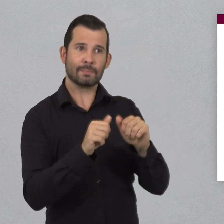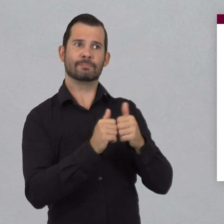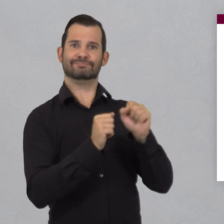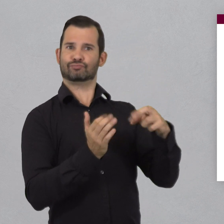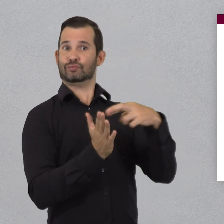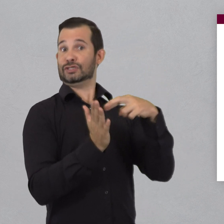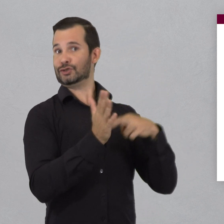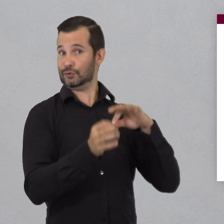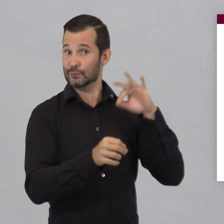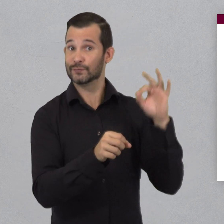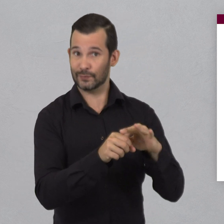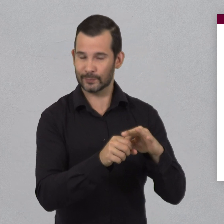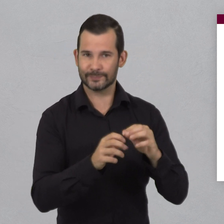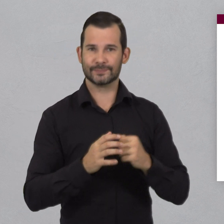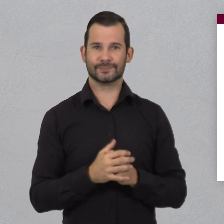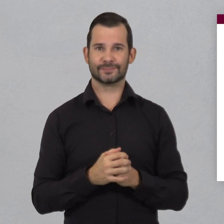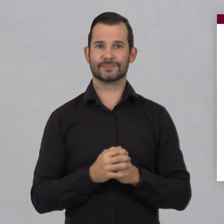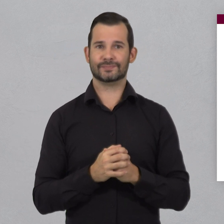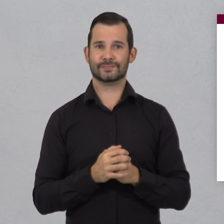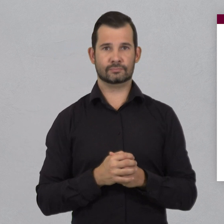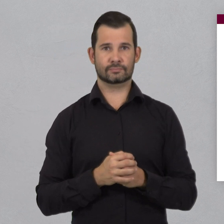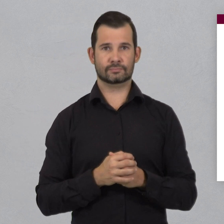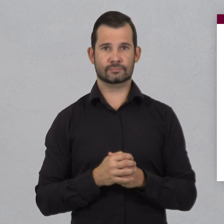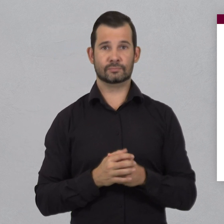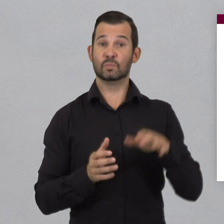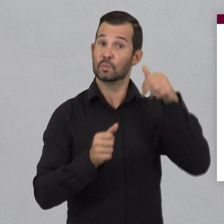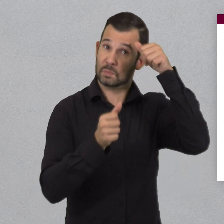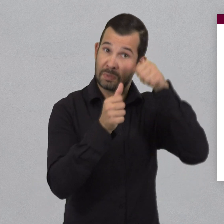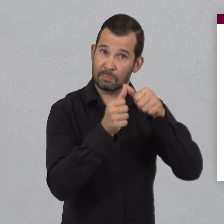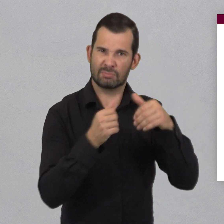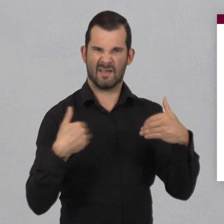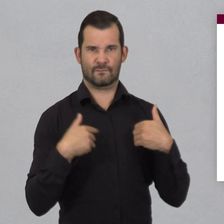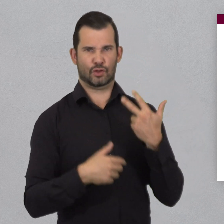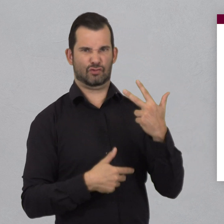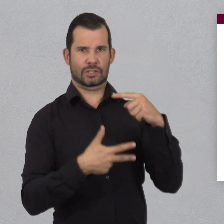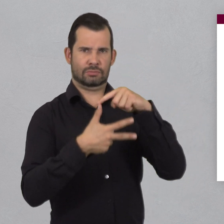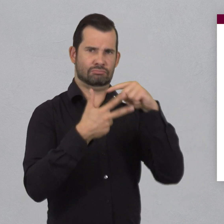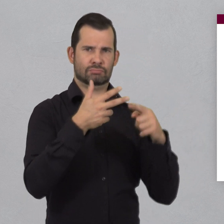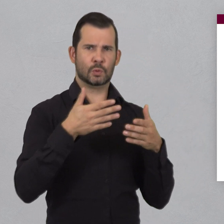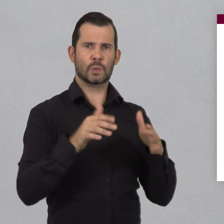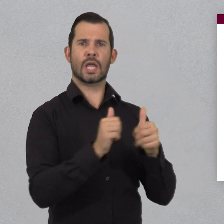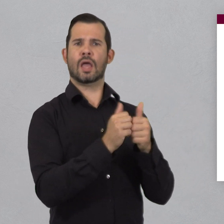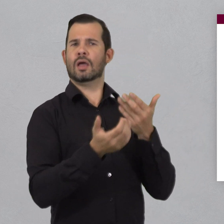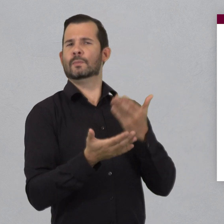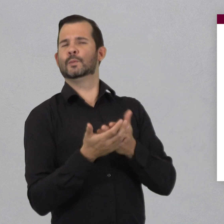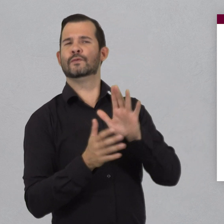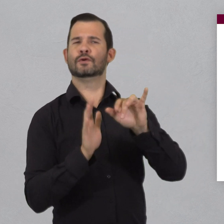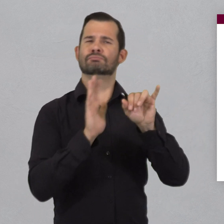help you fill out a form to register to vote. Remember: There are three ways to prove your